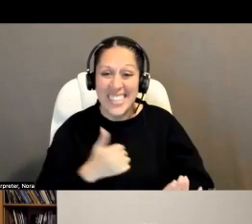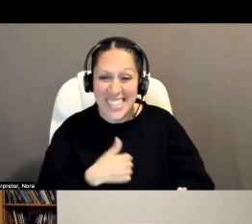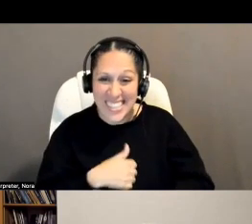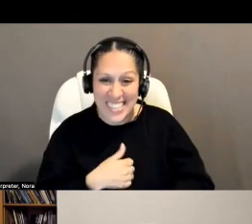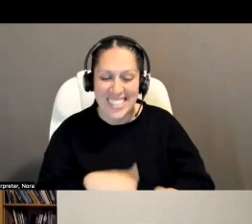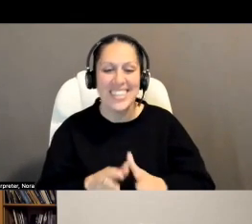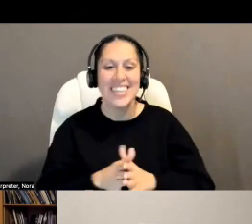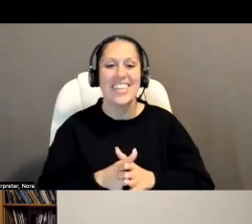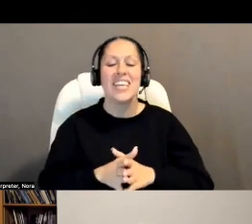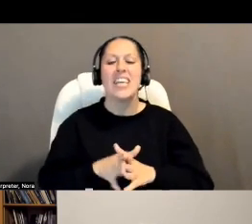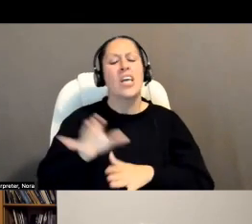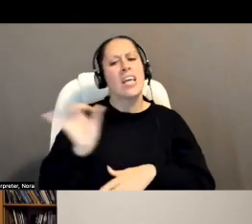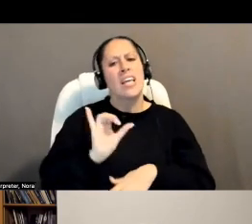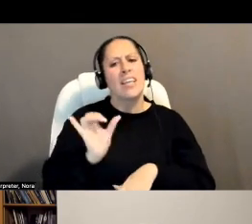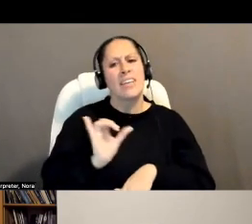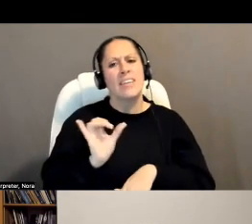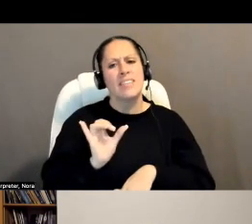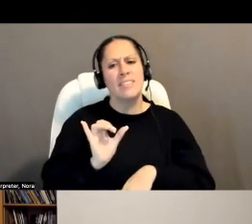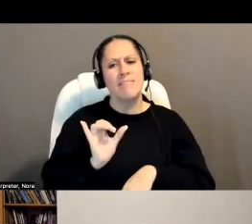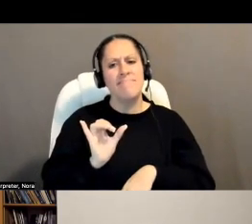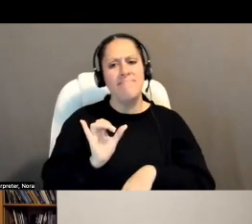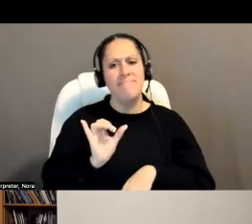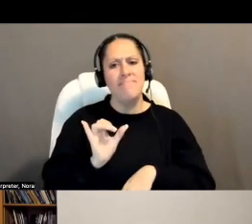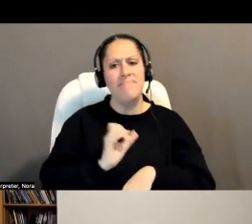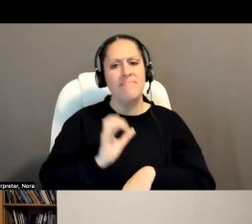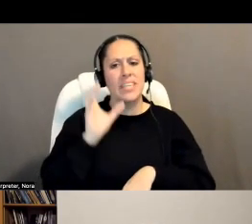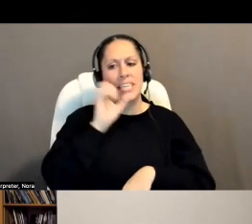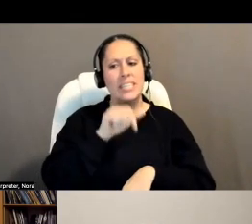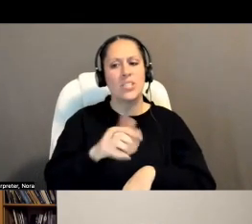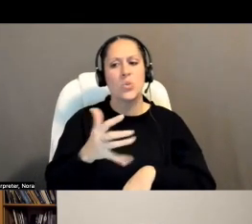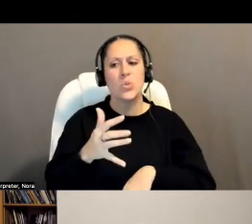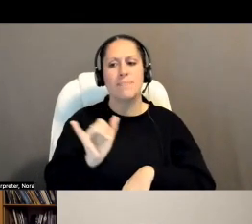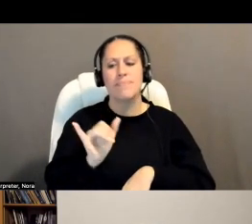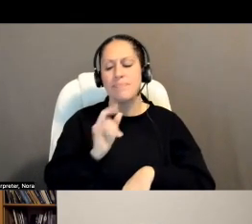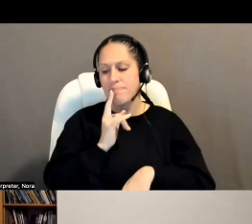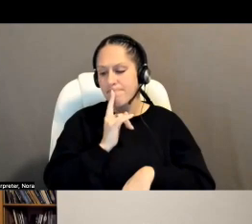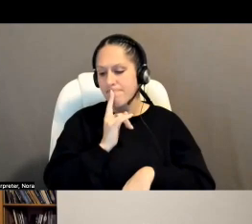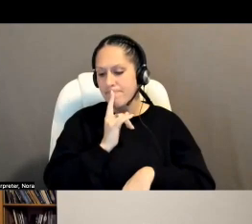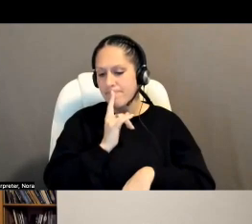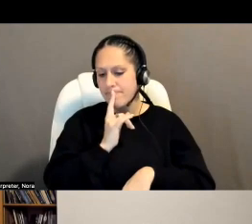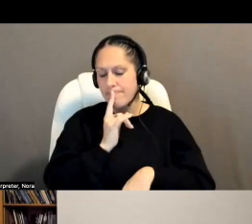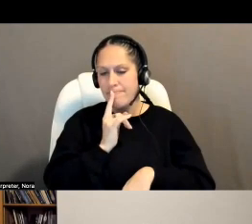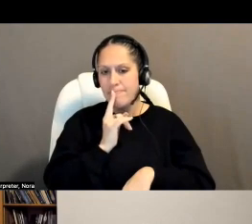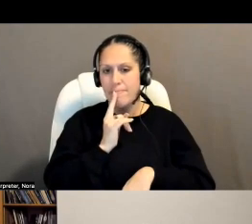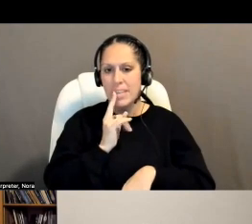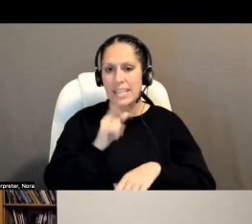We'll still, like, I guess this is sort of like a, like slightly to the left example.